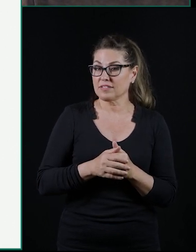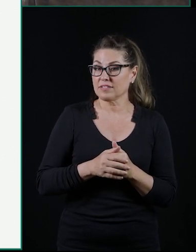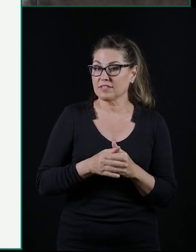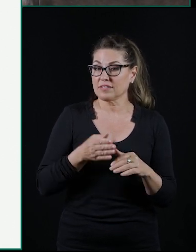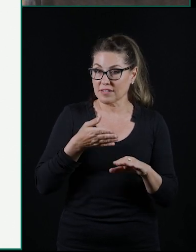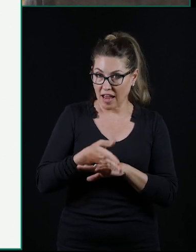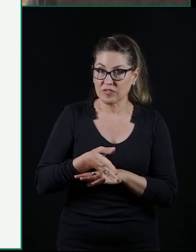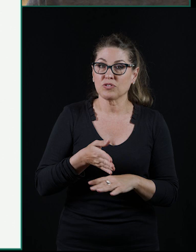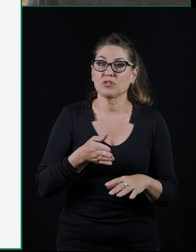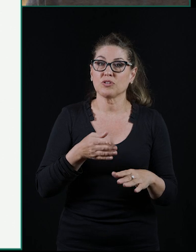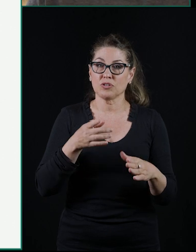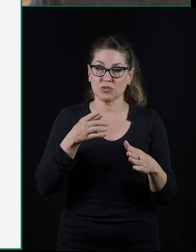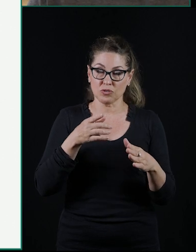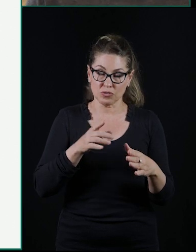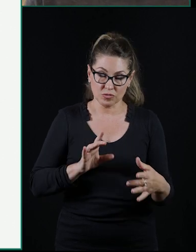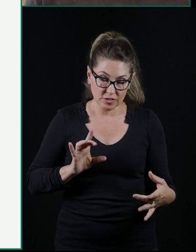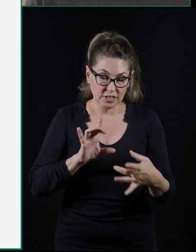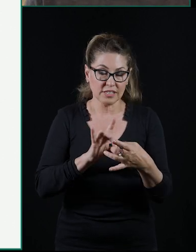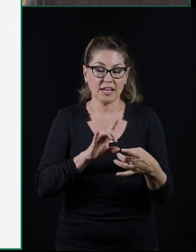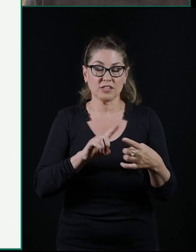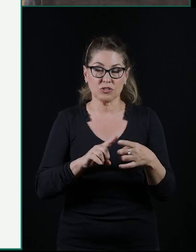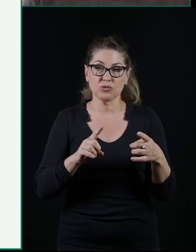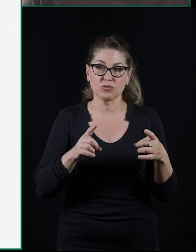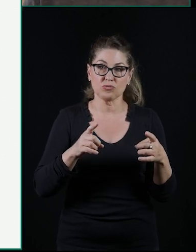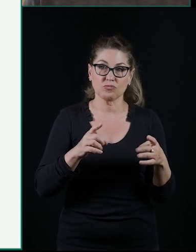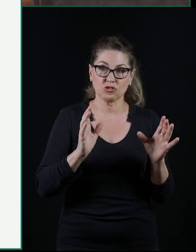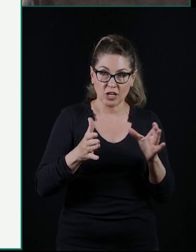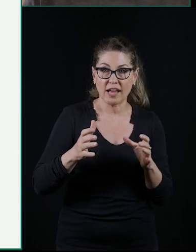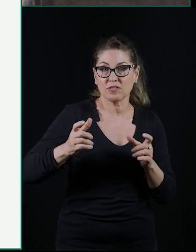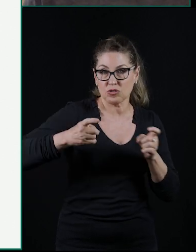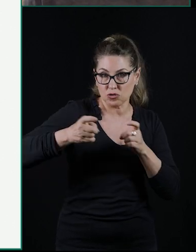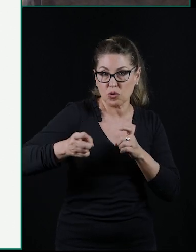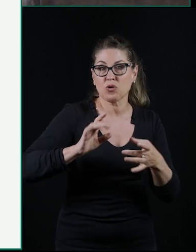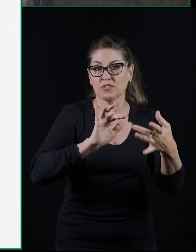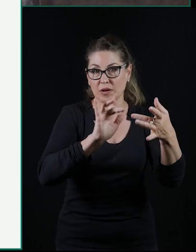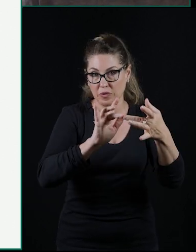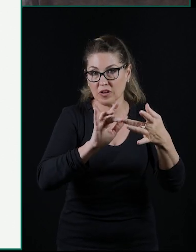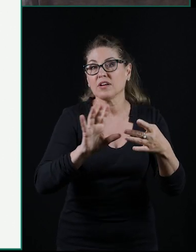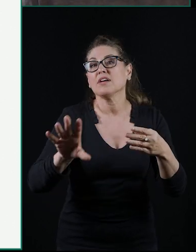after you connect chat control to the network and as remote chat control is added,